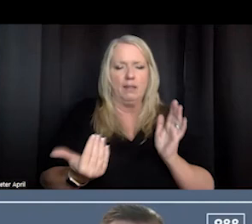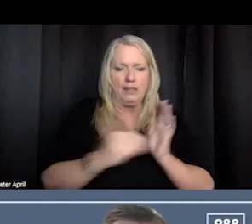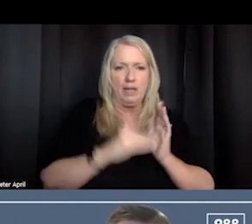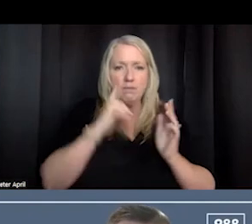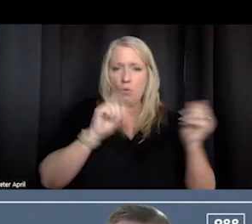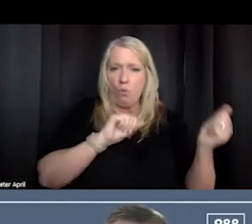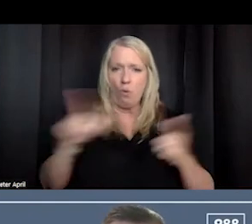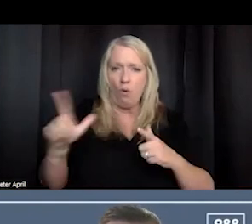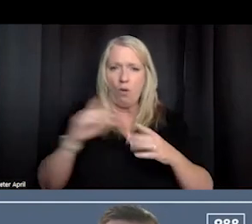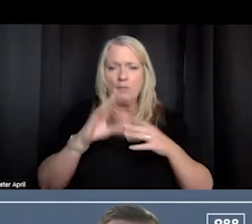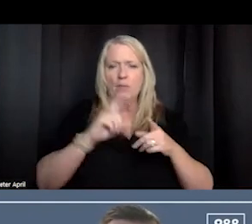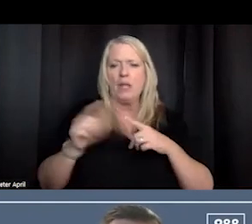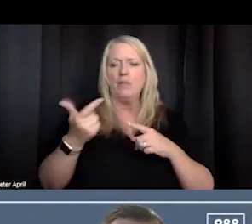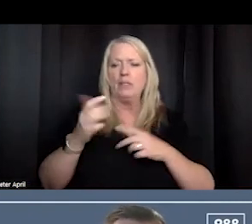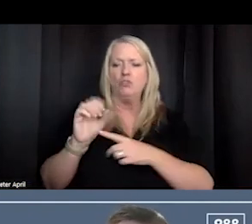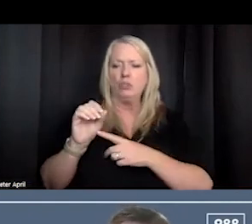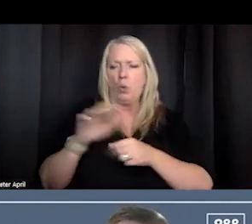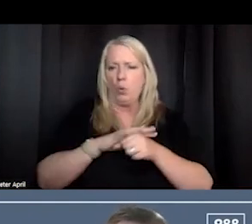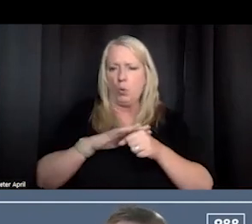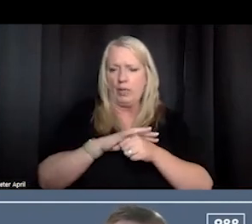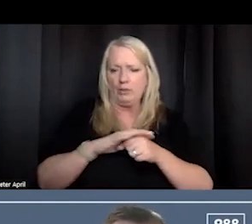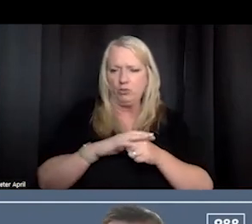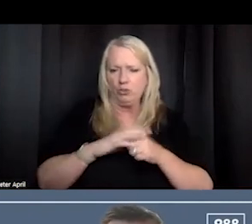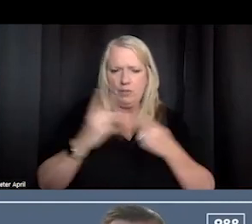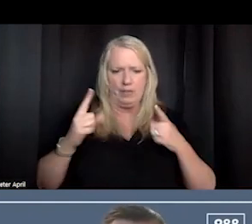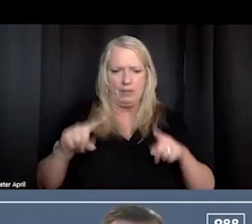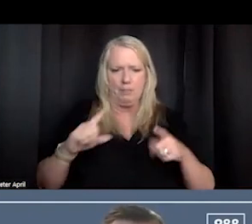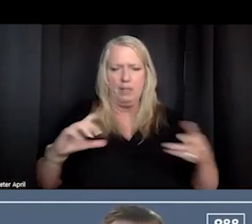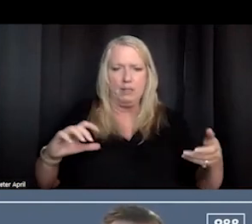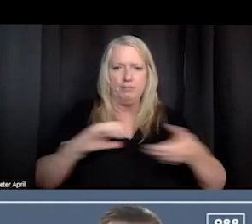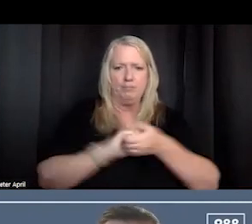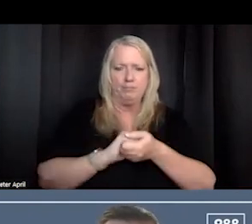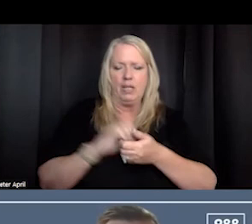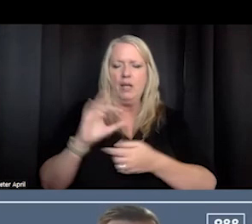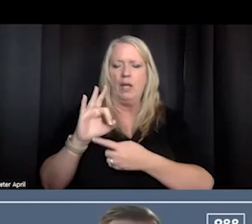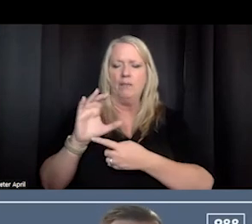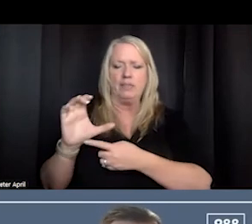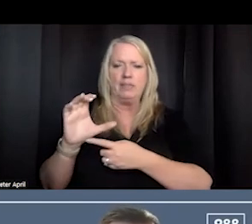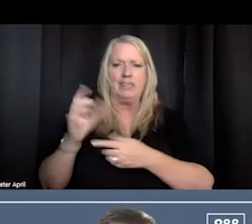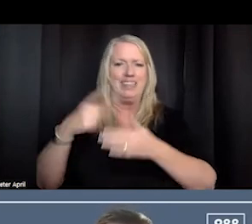THE GEOLOCATION FORM THAT, IS HAPPENING IN COLLABORATION WITH THE FCC NEXT TUESDAY. MAY 24th.